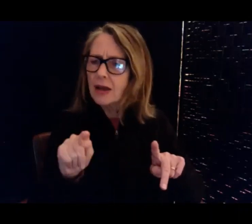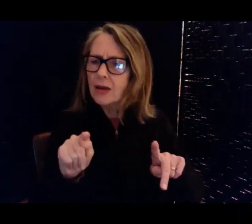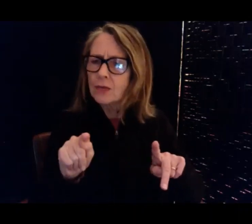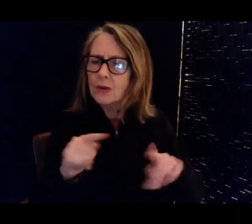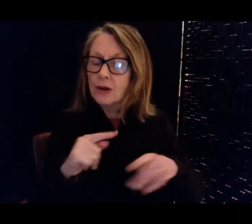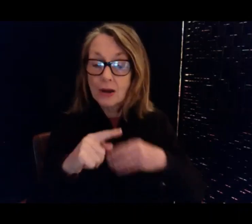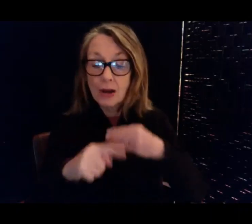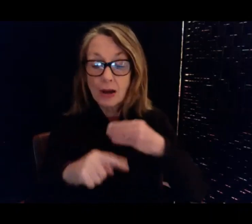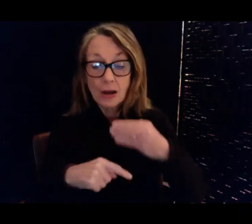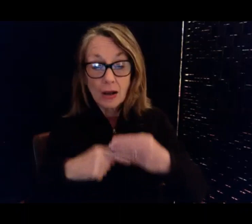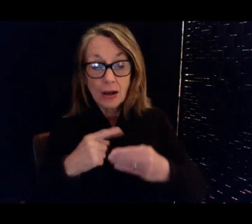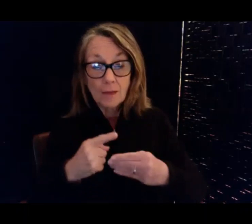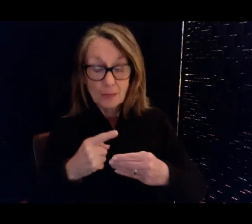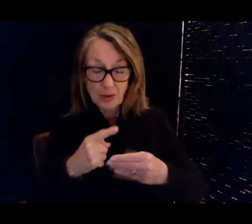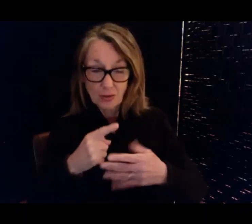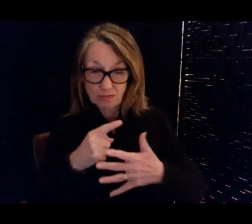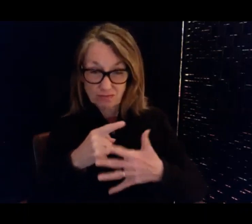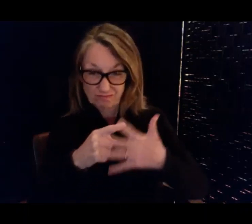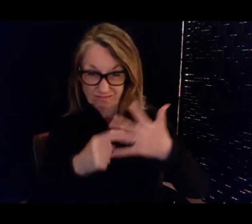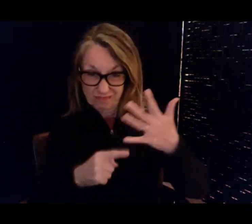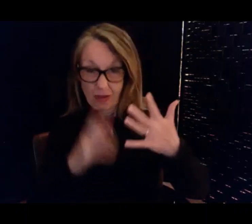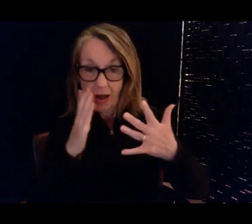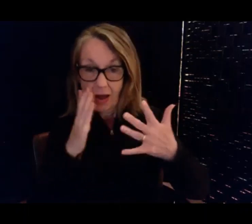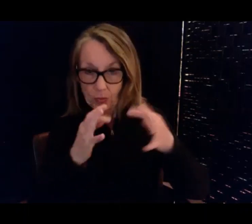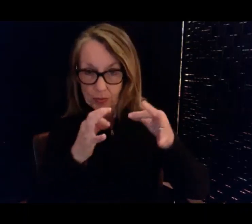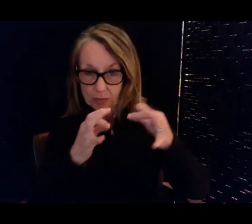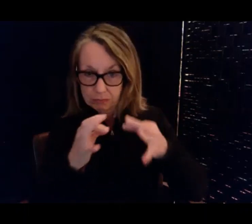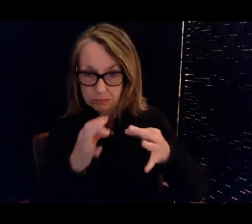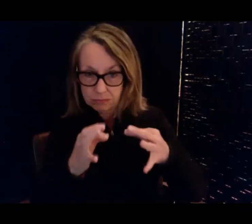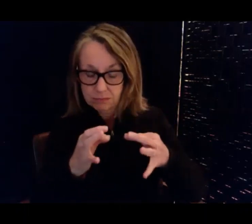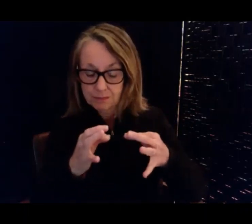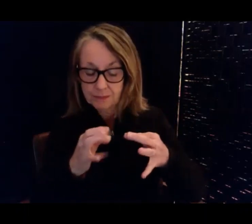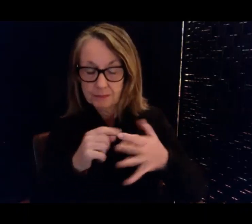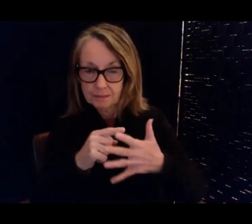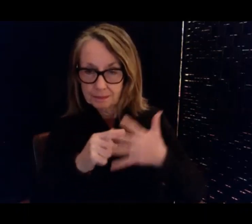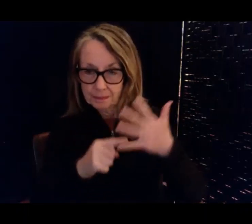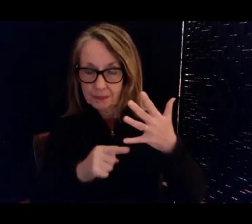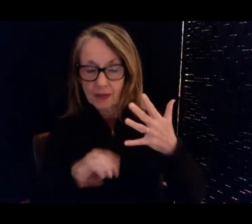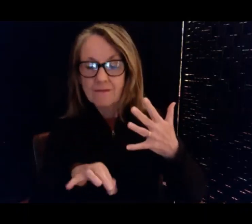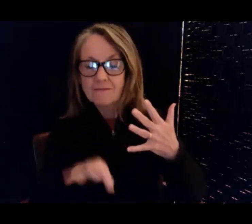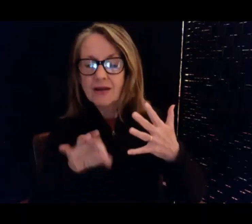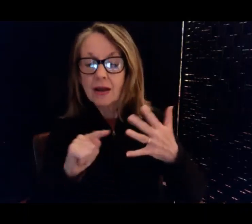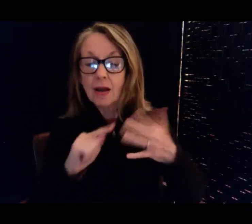things I'm going to talk about find out about some of the equipment that's